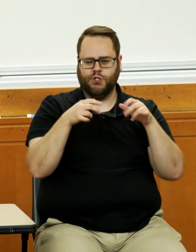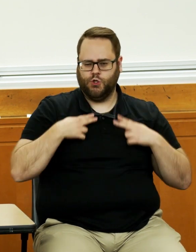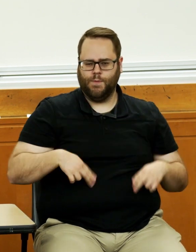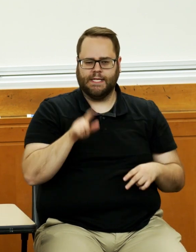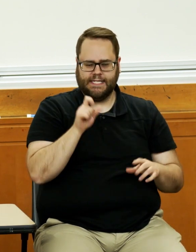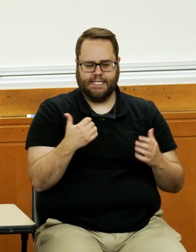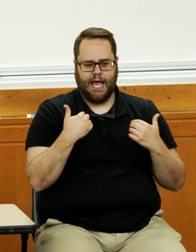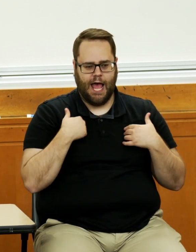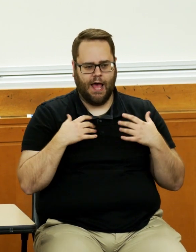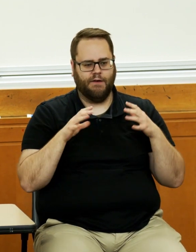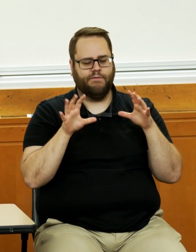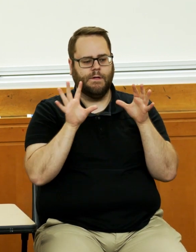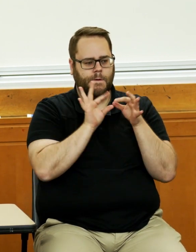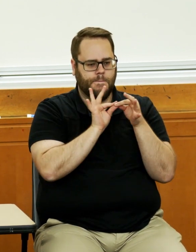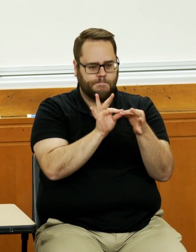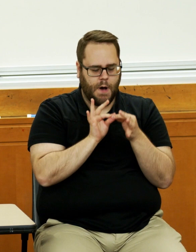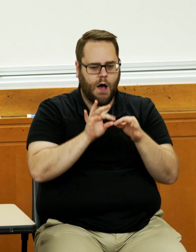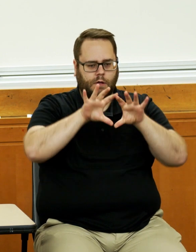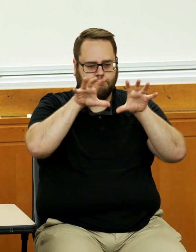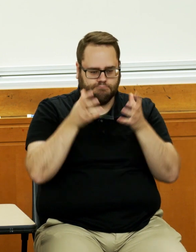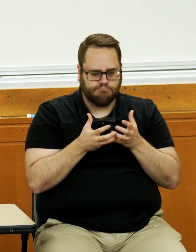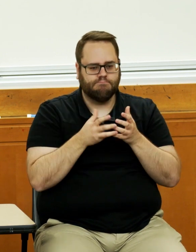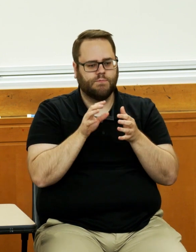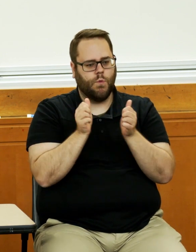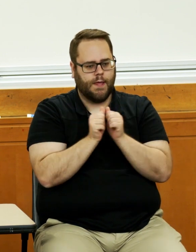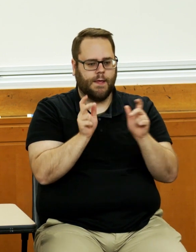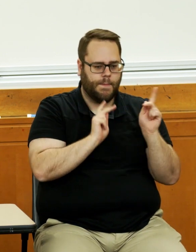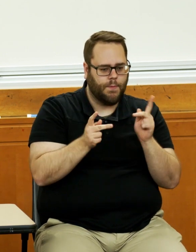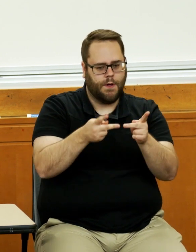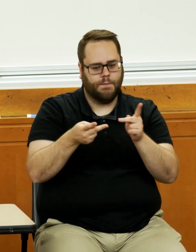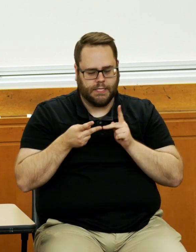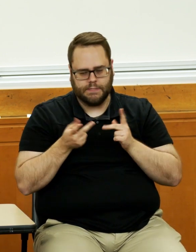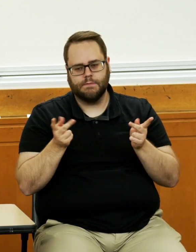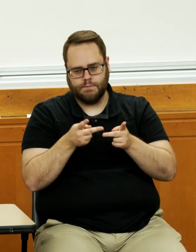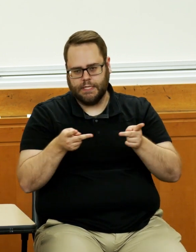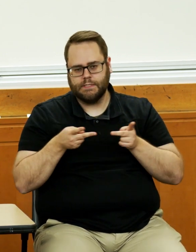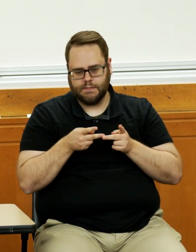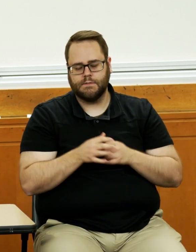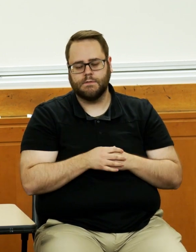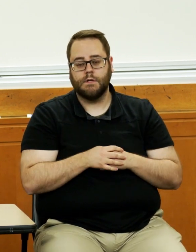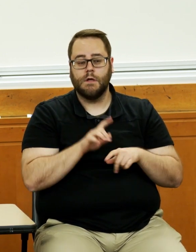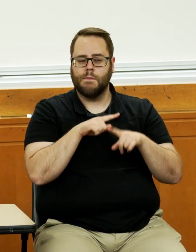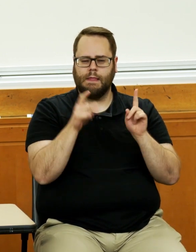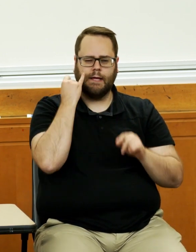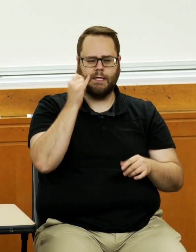have cohesive bonds and connections with people and places. But the notion of belonging itself